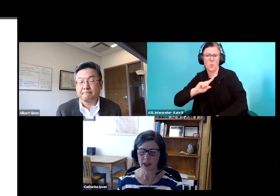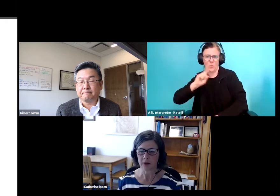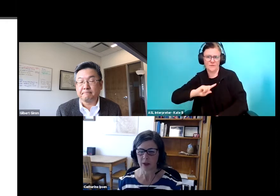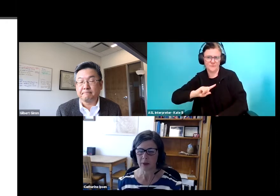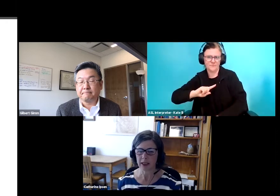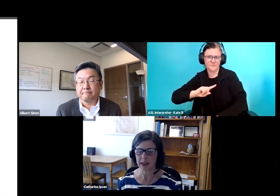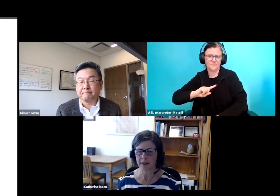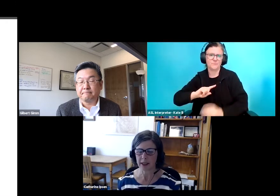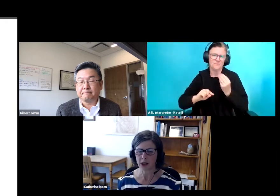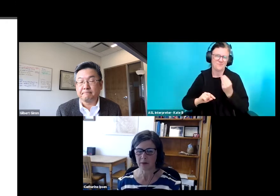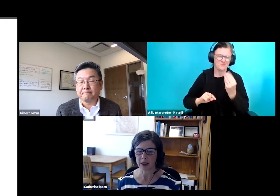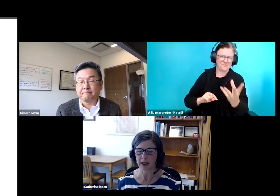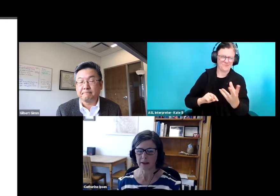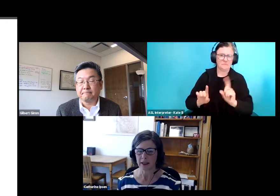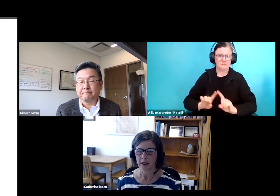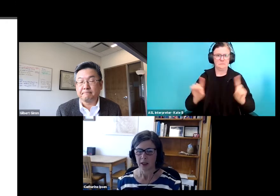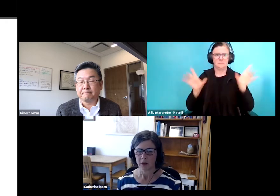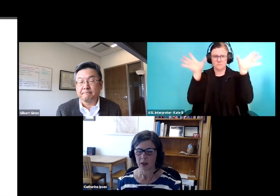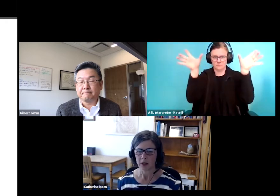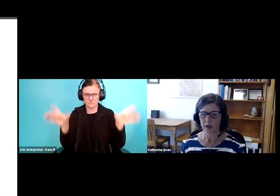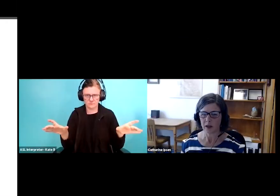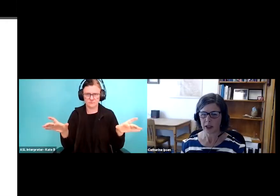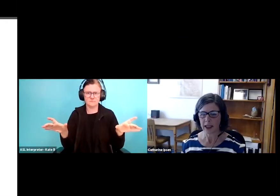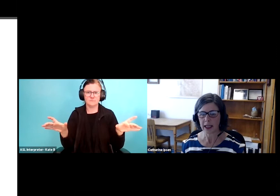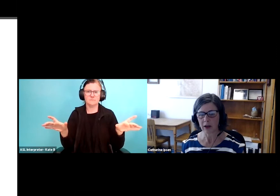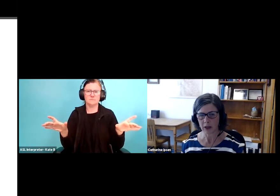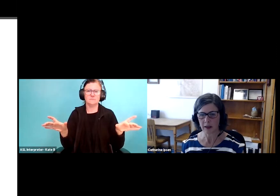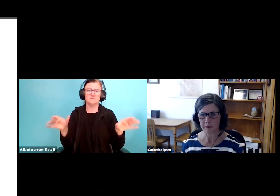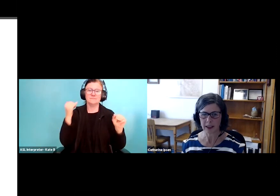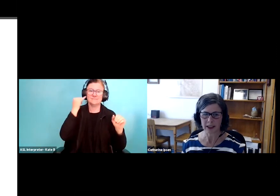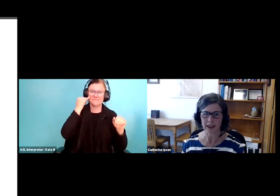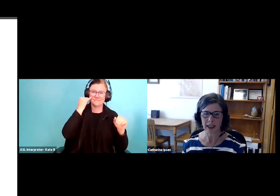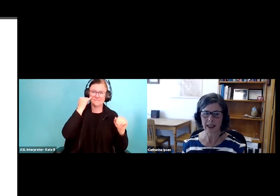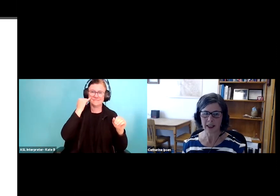just want to make that distinction because when you're looking at outcomes in the data